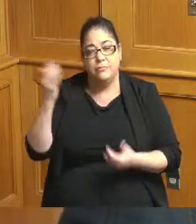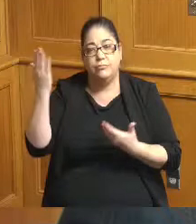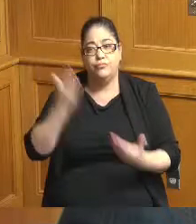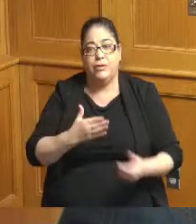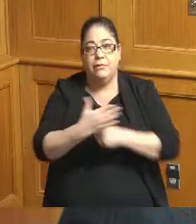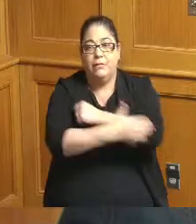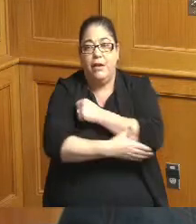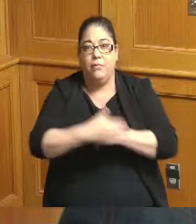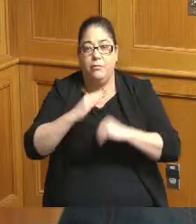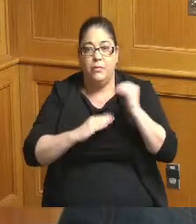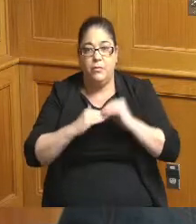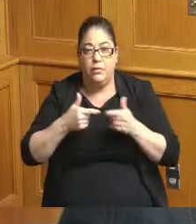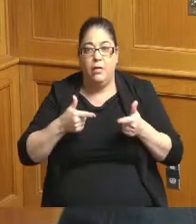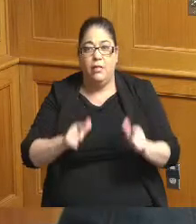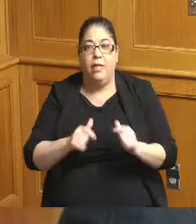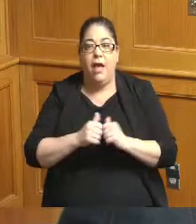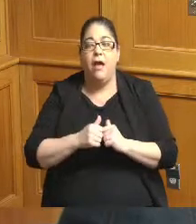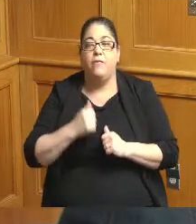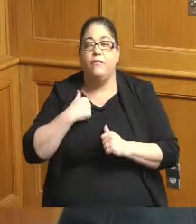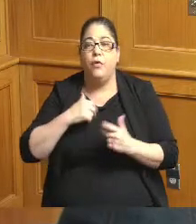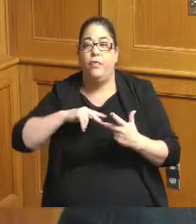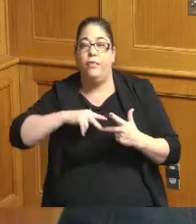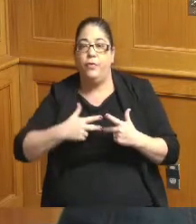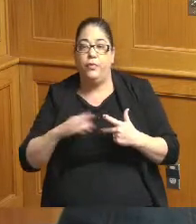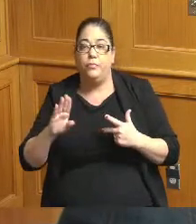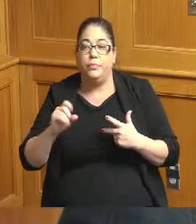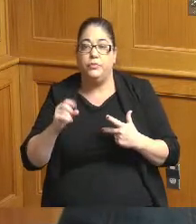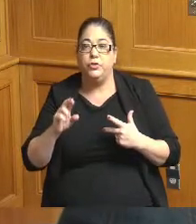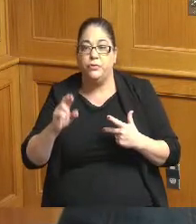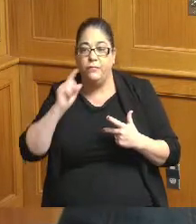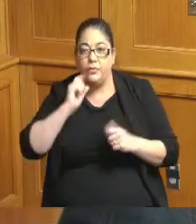our employees to get that third booster and allow the public to come into this building